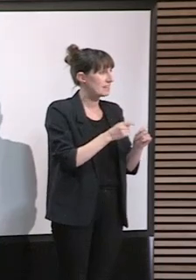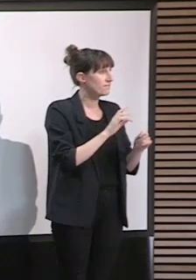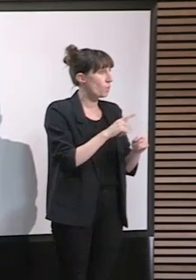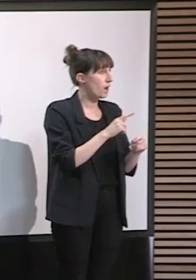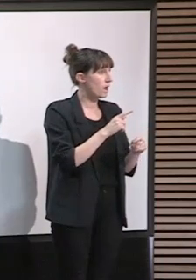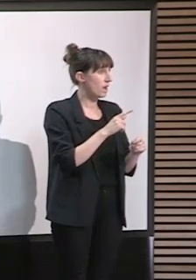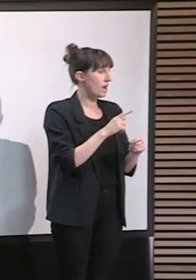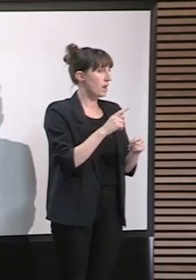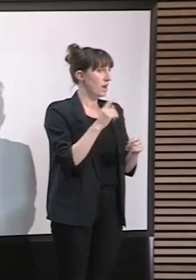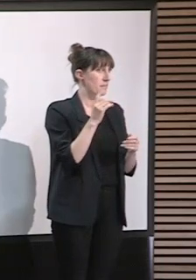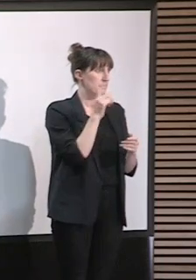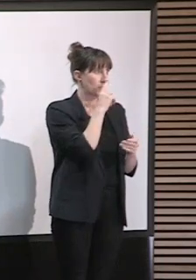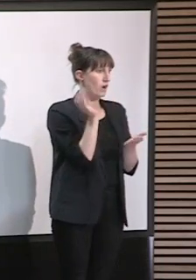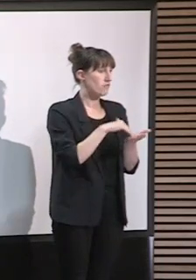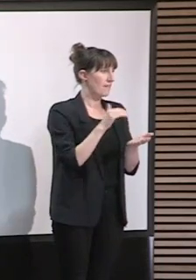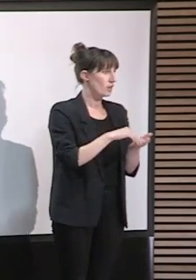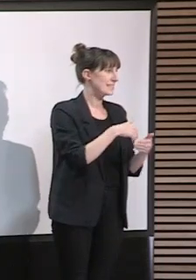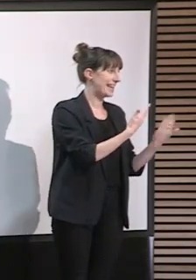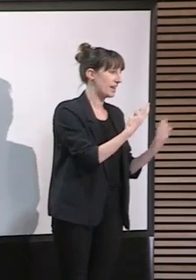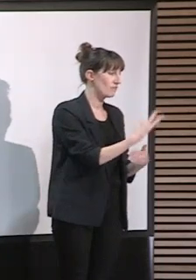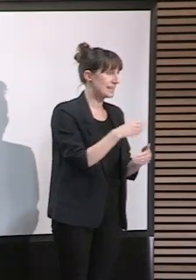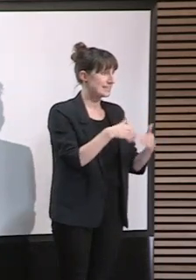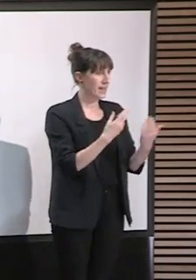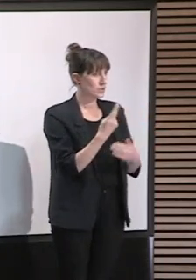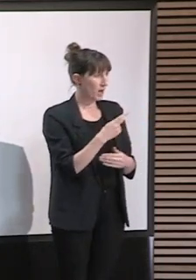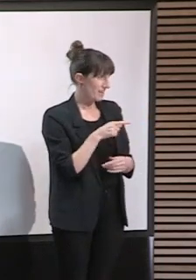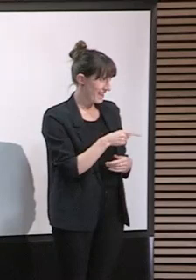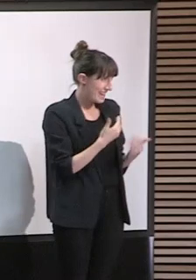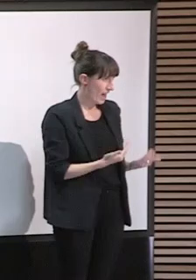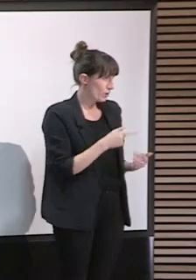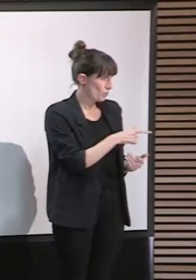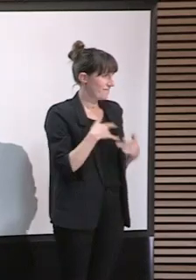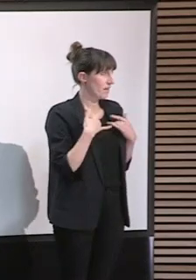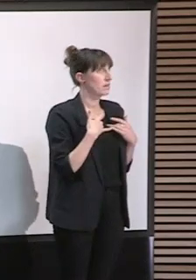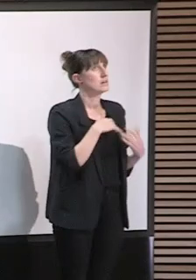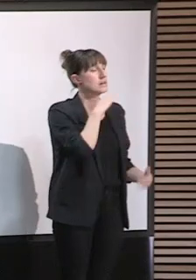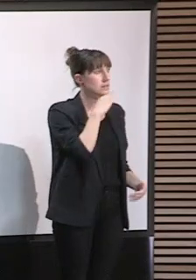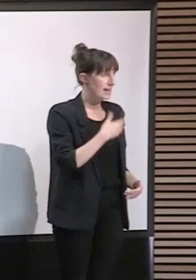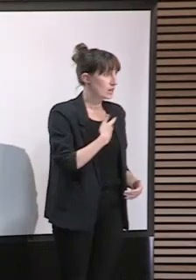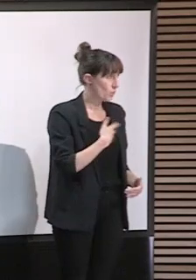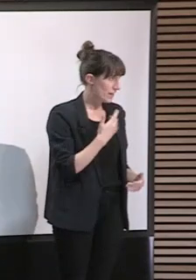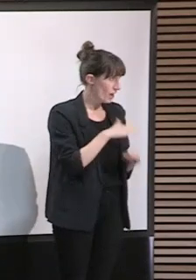the day 3 day 12 situation and this has happened. What's your response to this. Are you fed up with people not doing what